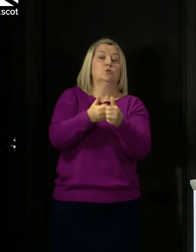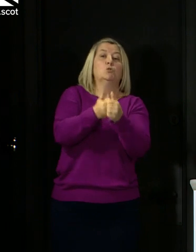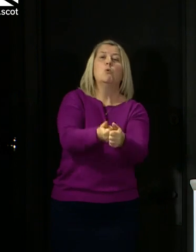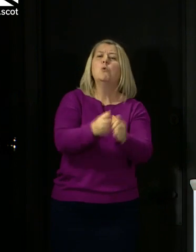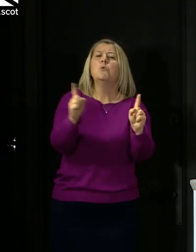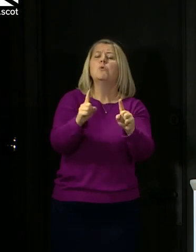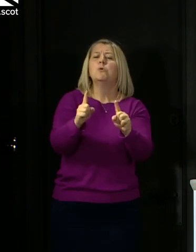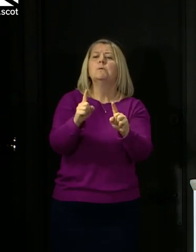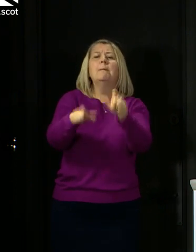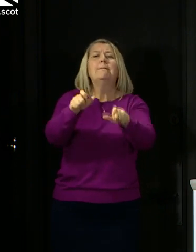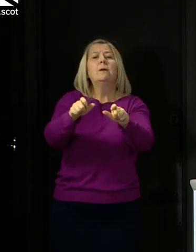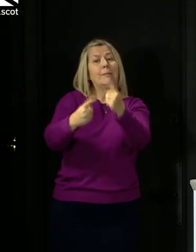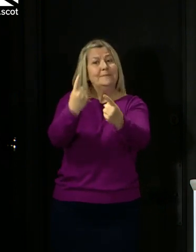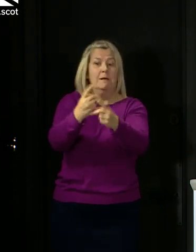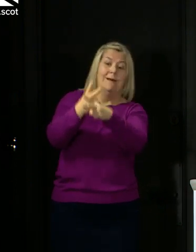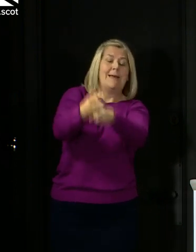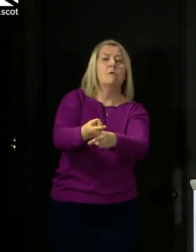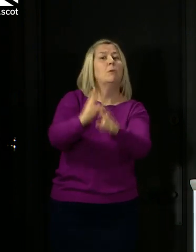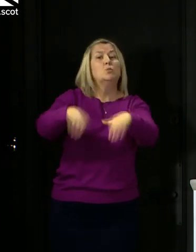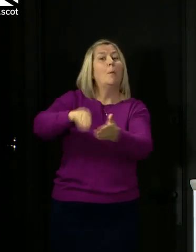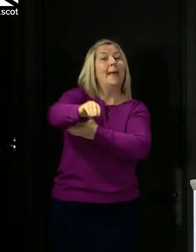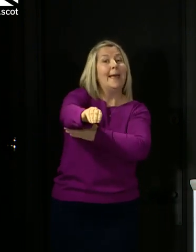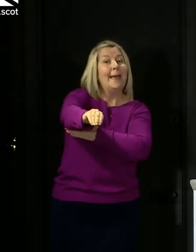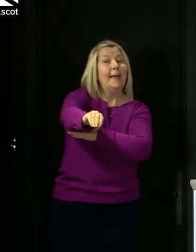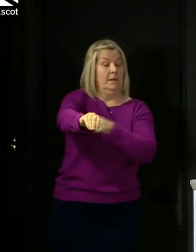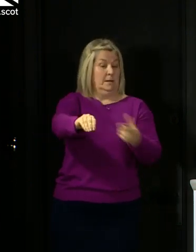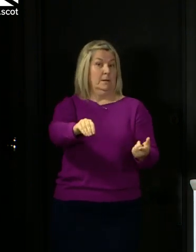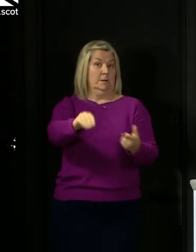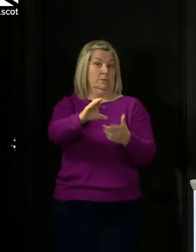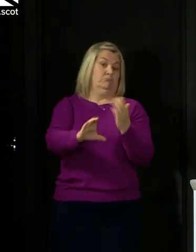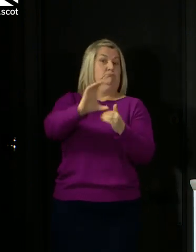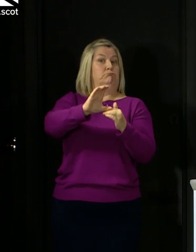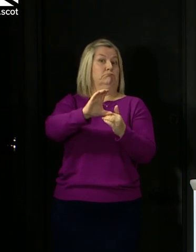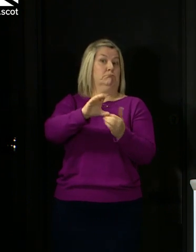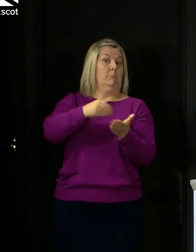It ensures that Carers Allowance recipients will receive an extra payment, on top of the